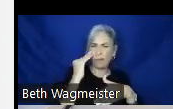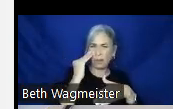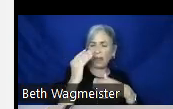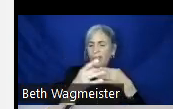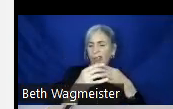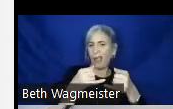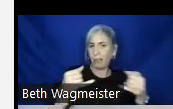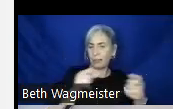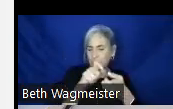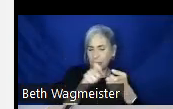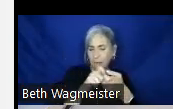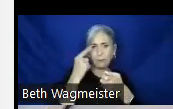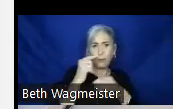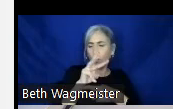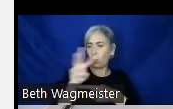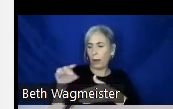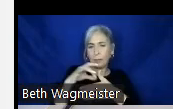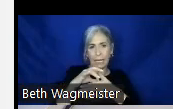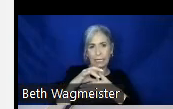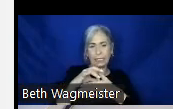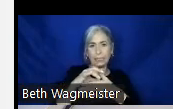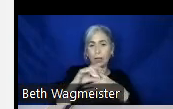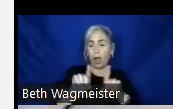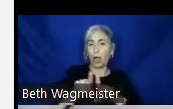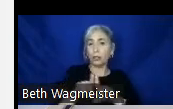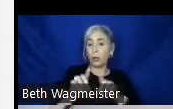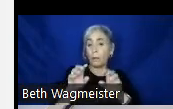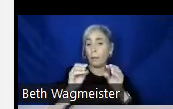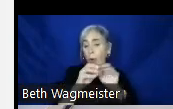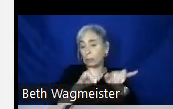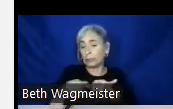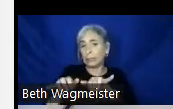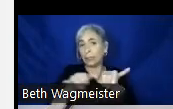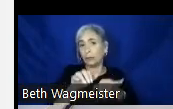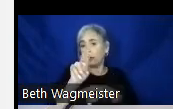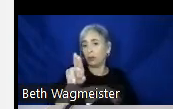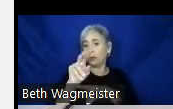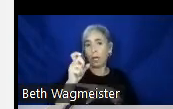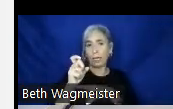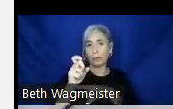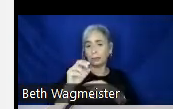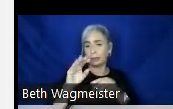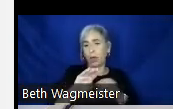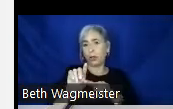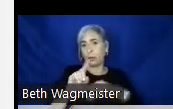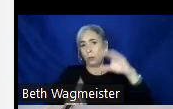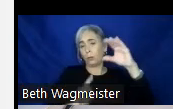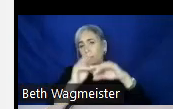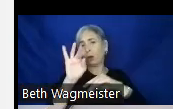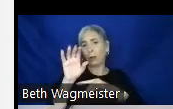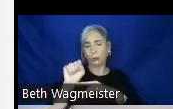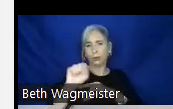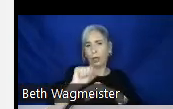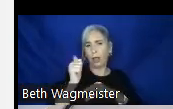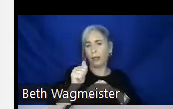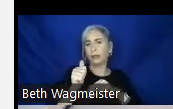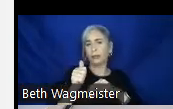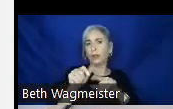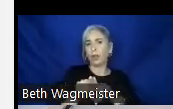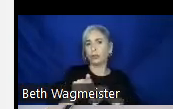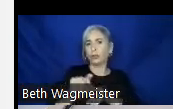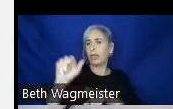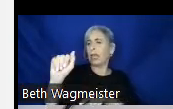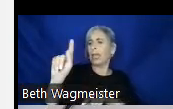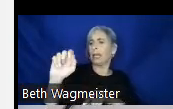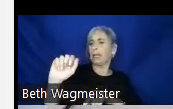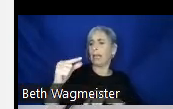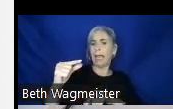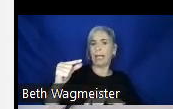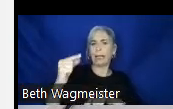are for specifically for web content. There are more standards like UAG for browsers or ATAG for